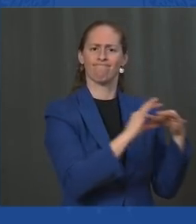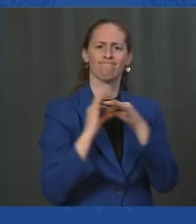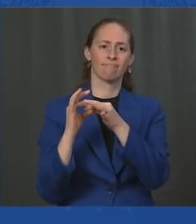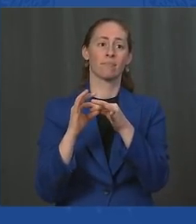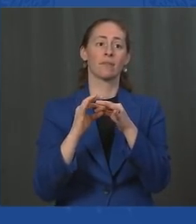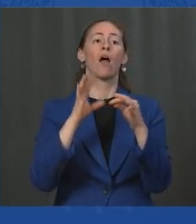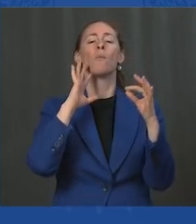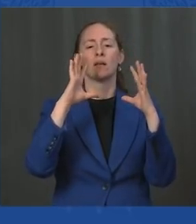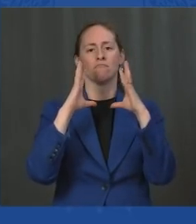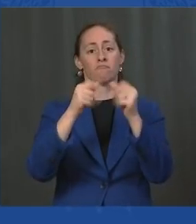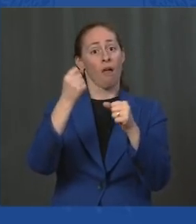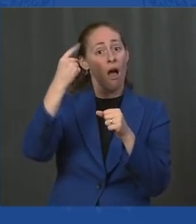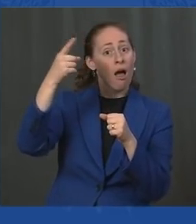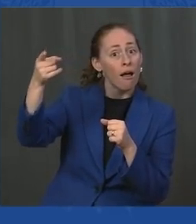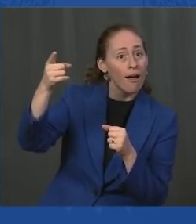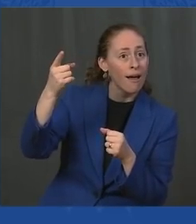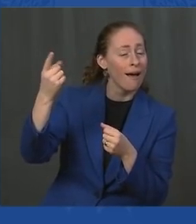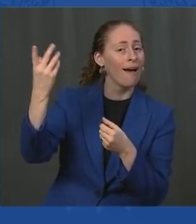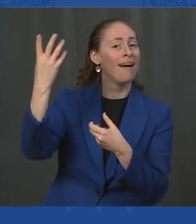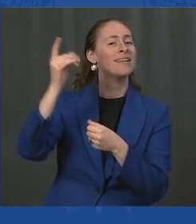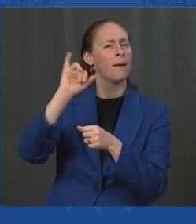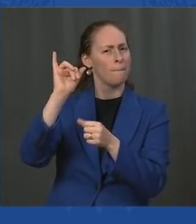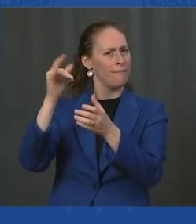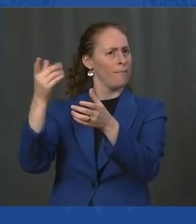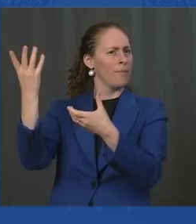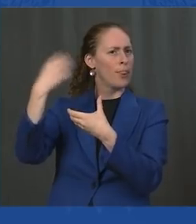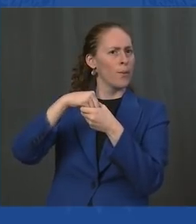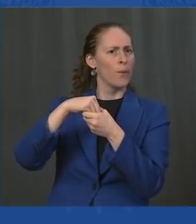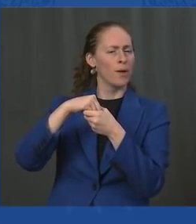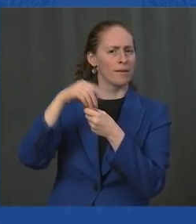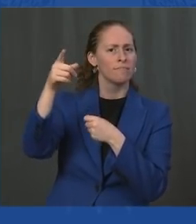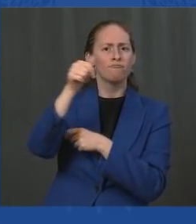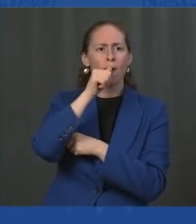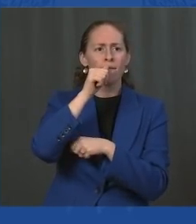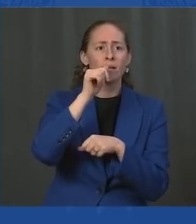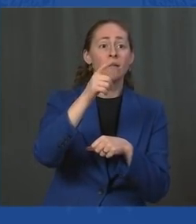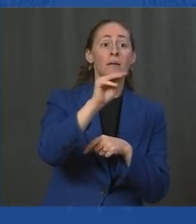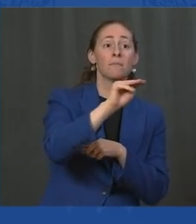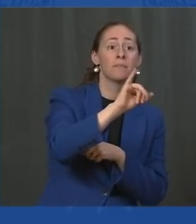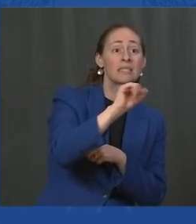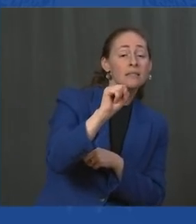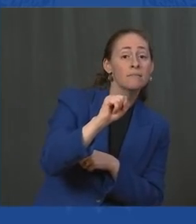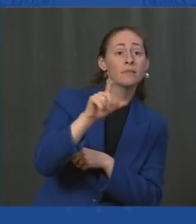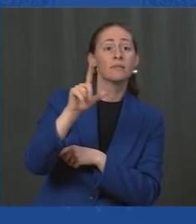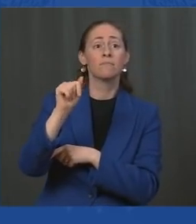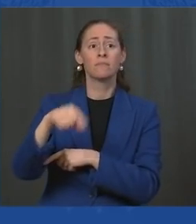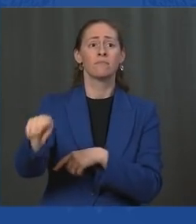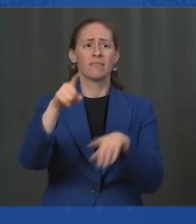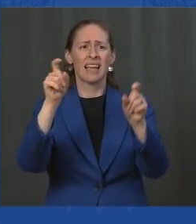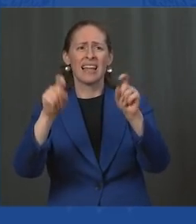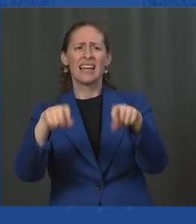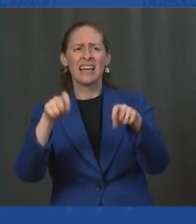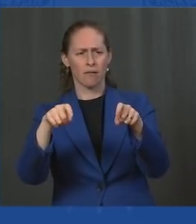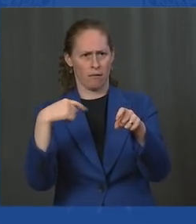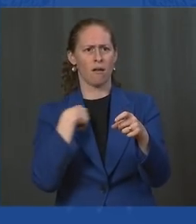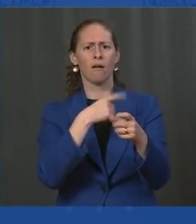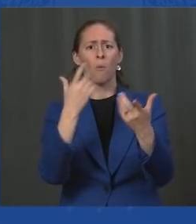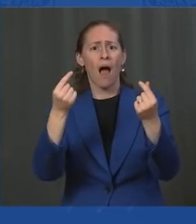The people of Louisiana and Mississippi are resilient and resourceful. We're going to stand with you for as long as it takes to recover